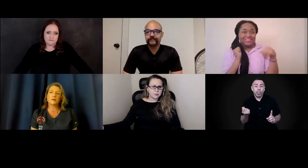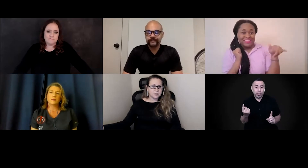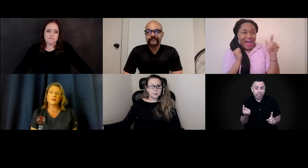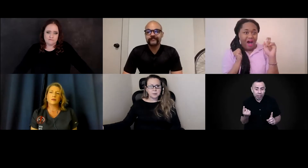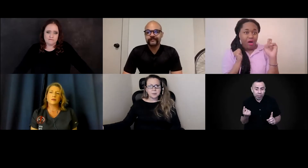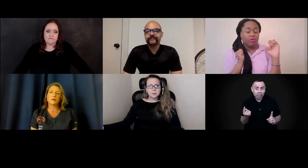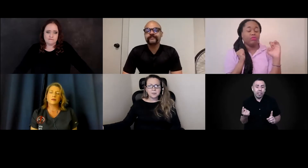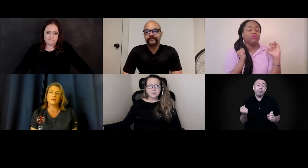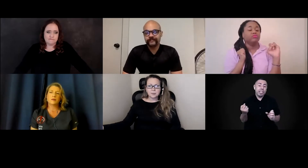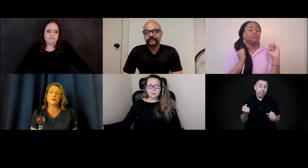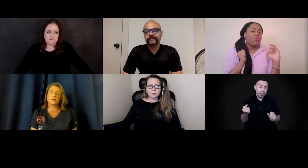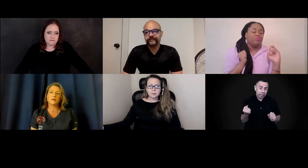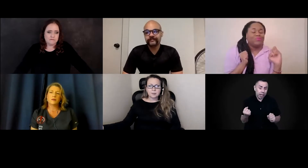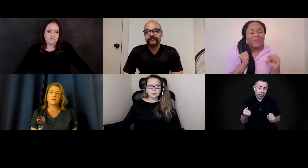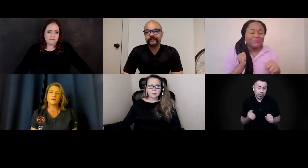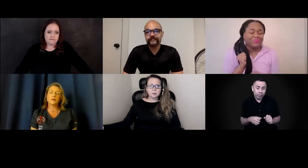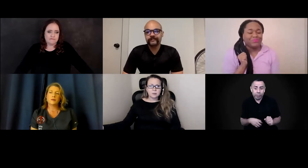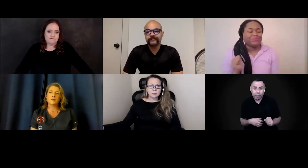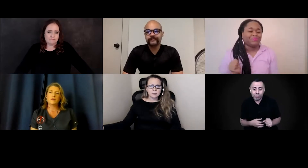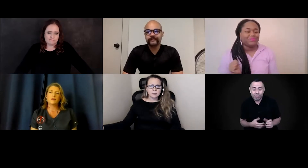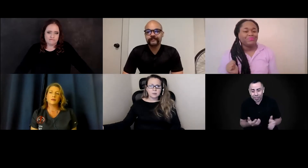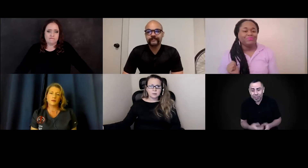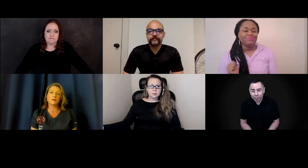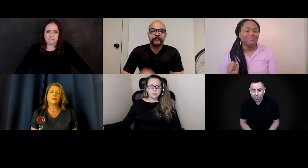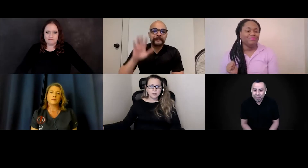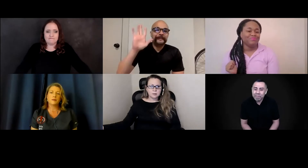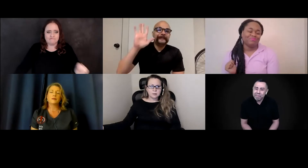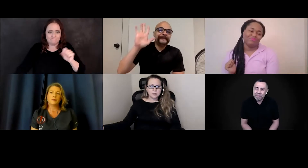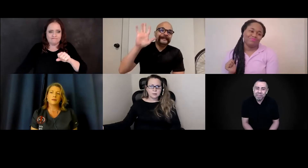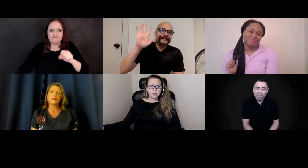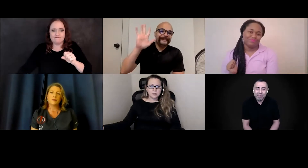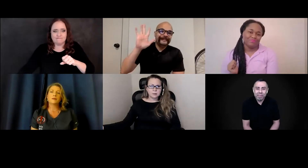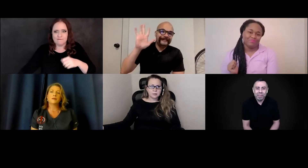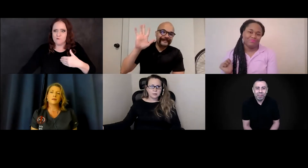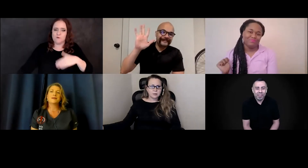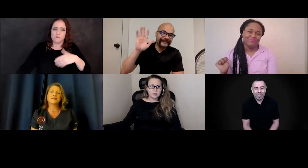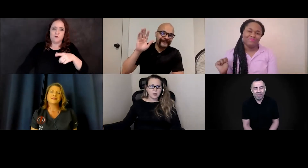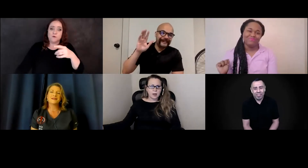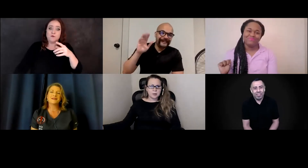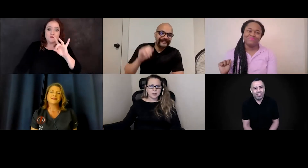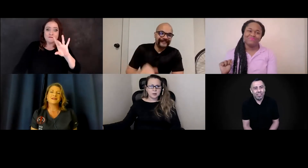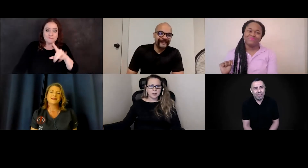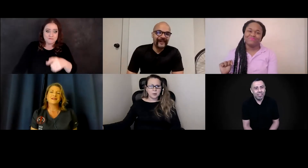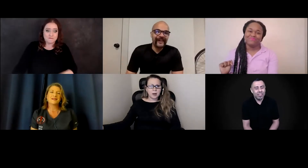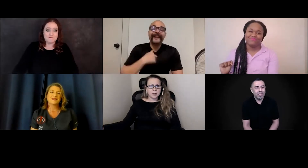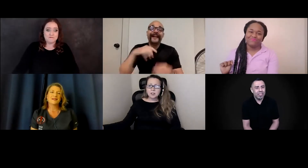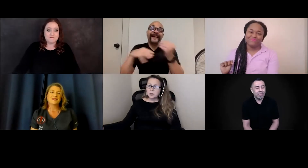Someone who is able to understand me and my signing style. Sarah Brown: Absolutely. Jermaine?